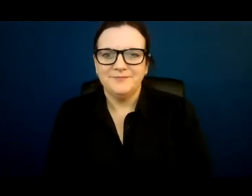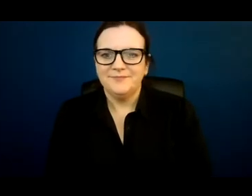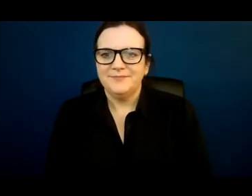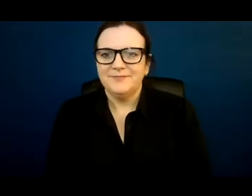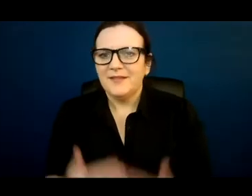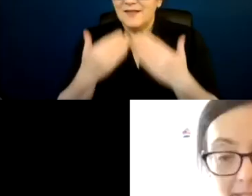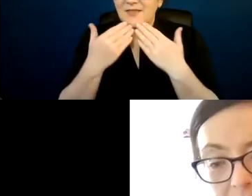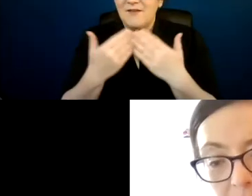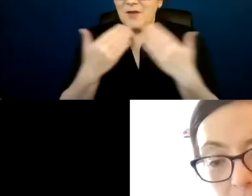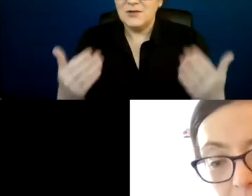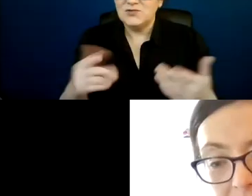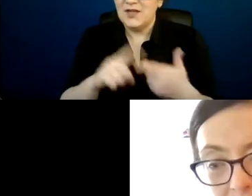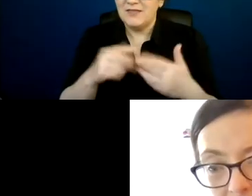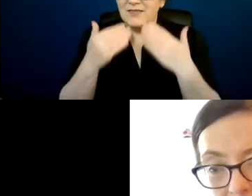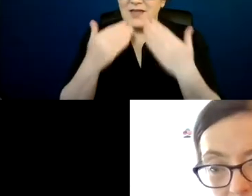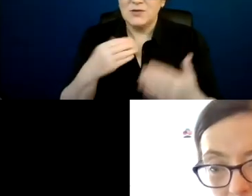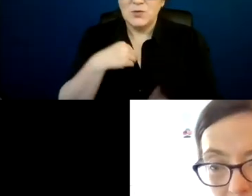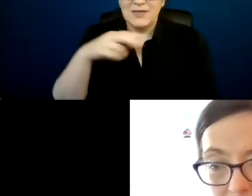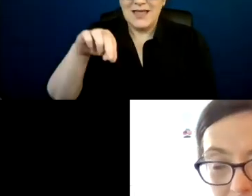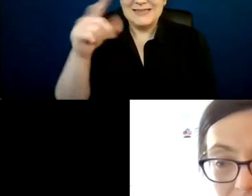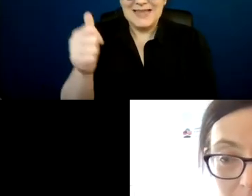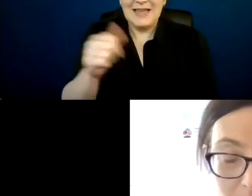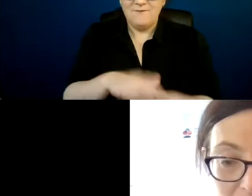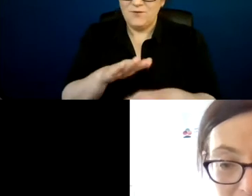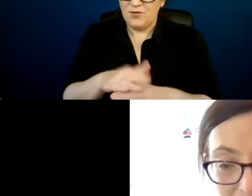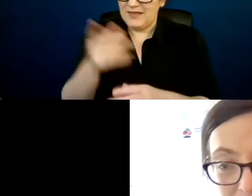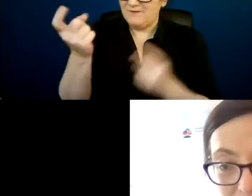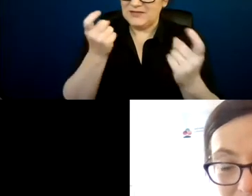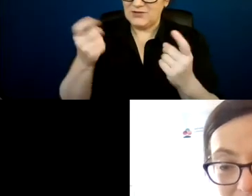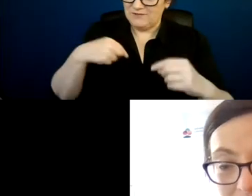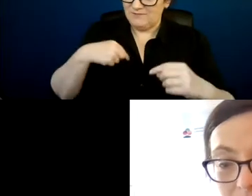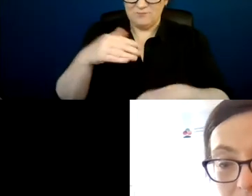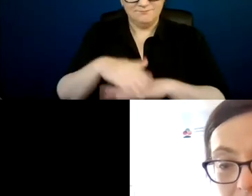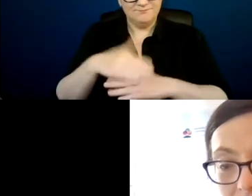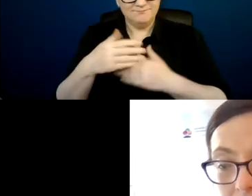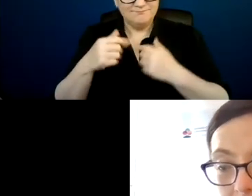to the NDA for the invitation to address this prestigious conference, delighted to be here.